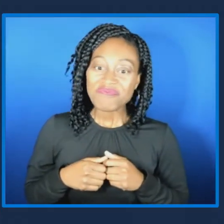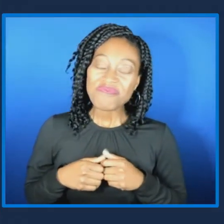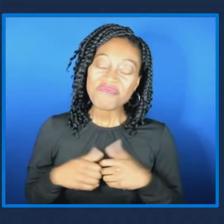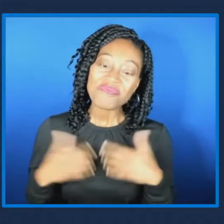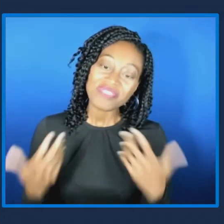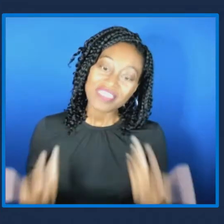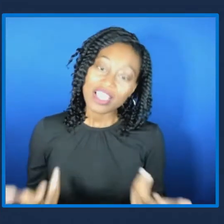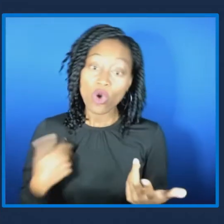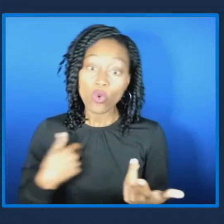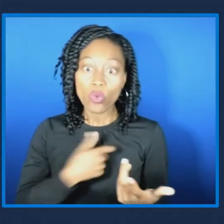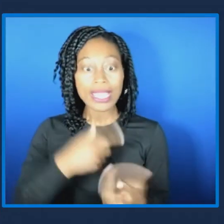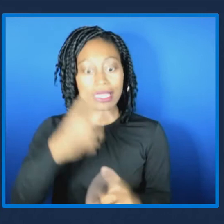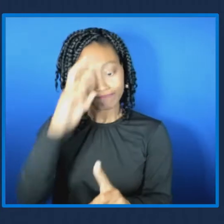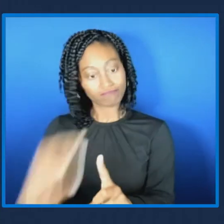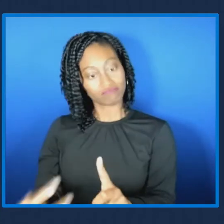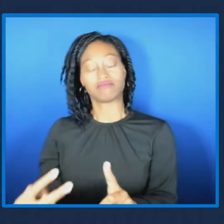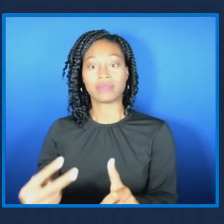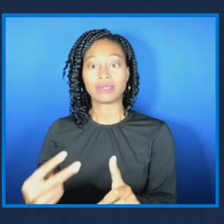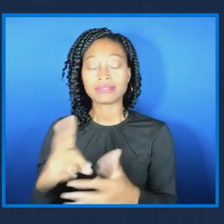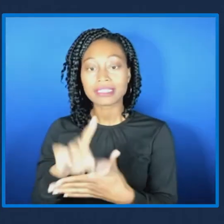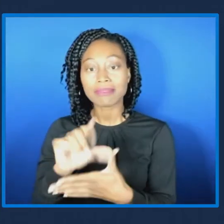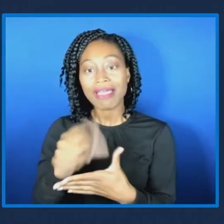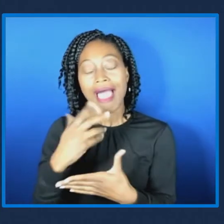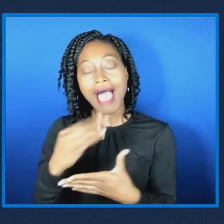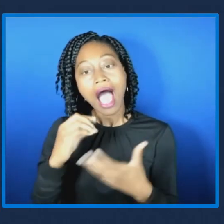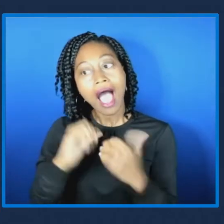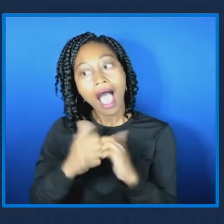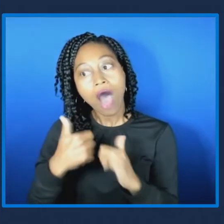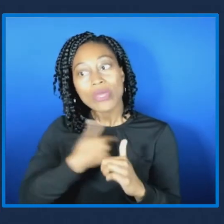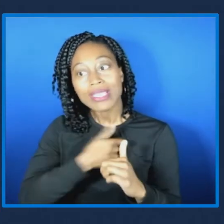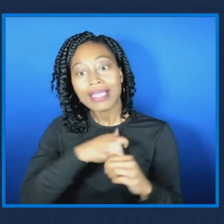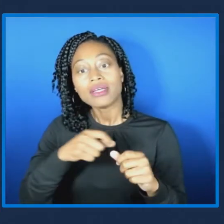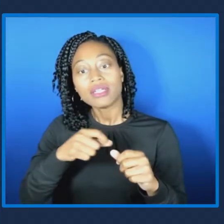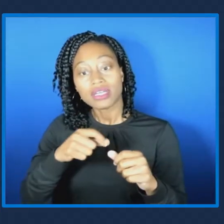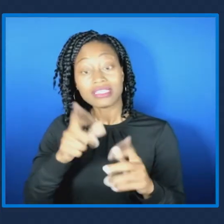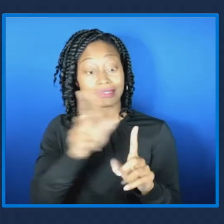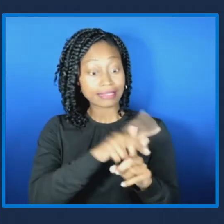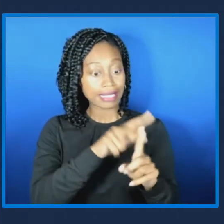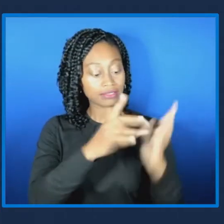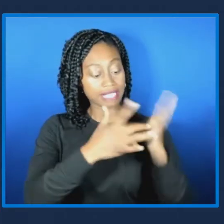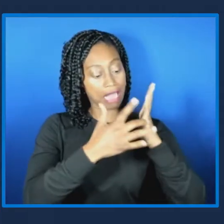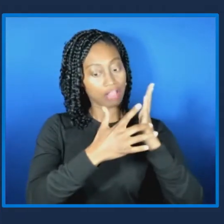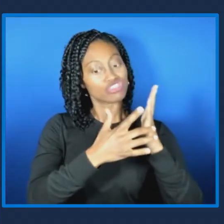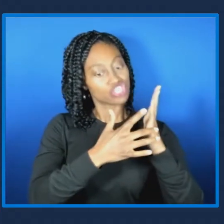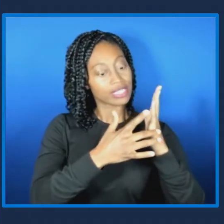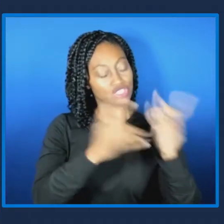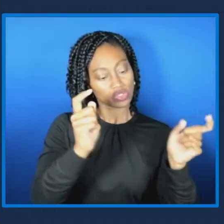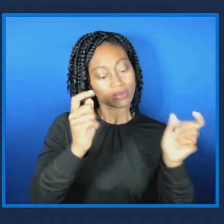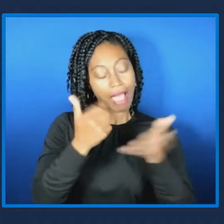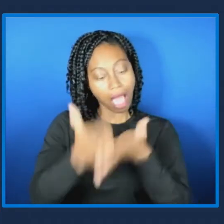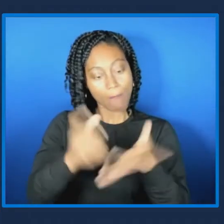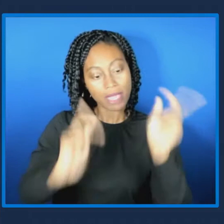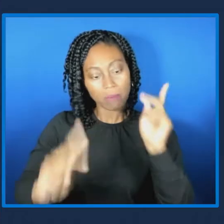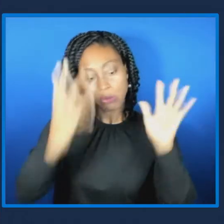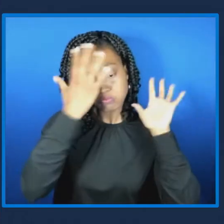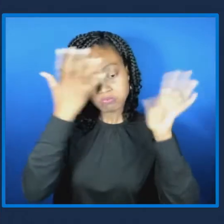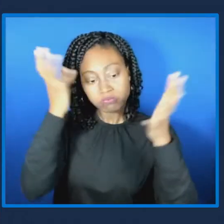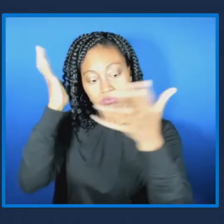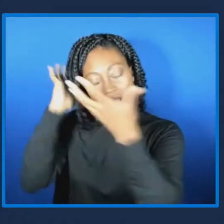and how we can begin to use technology to shift that narrative. Particularly how media views women with disabilities.